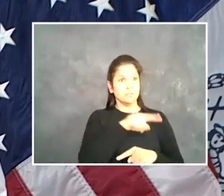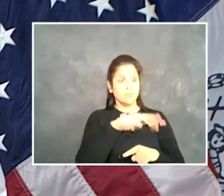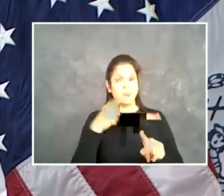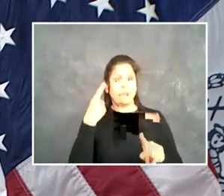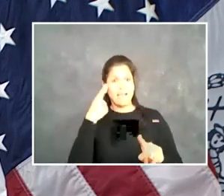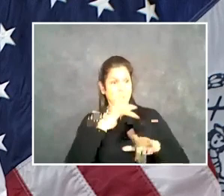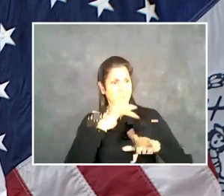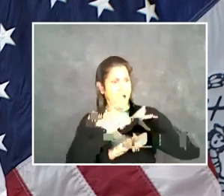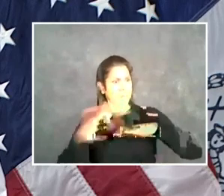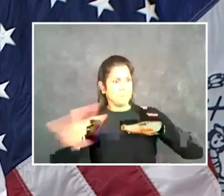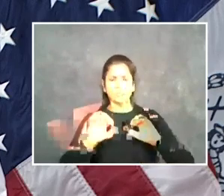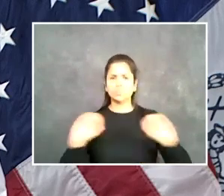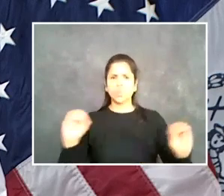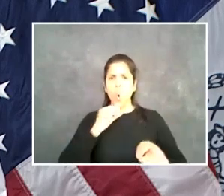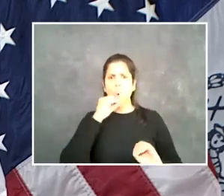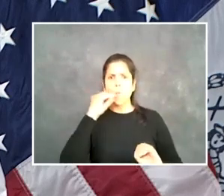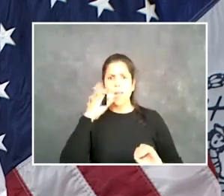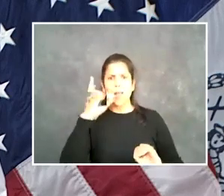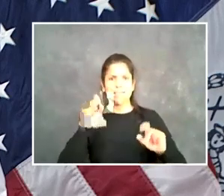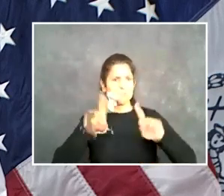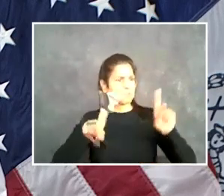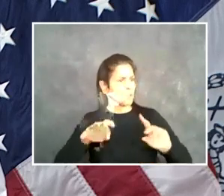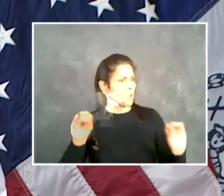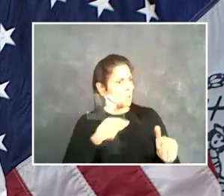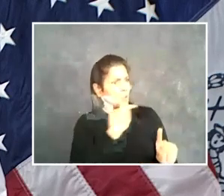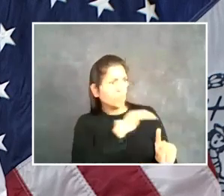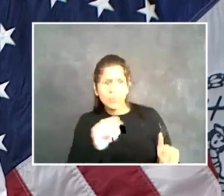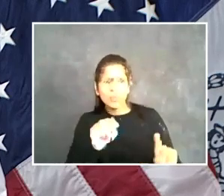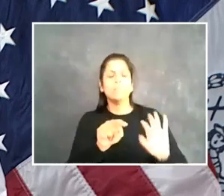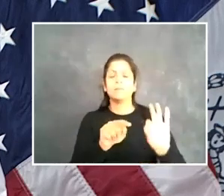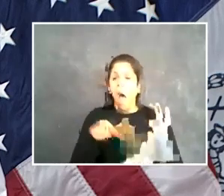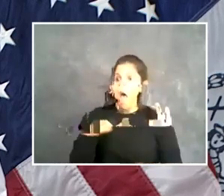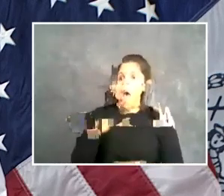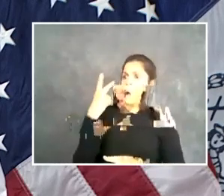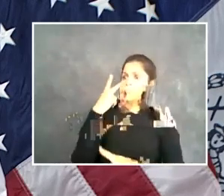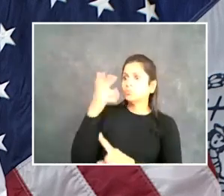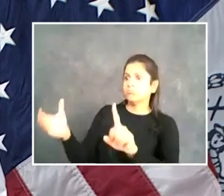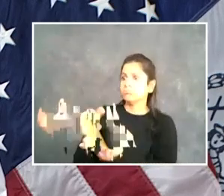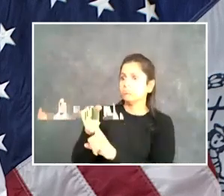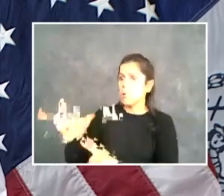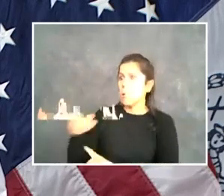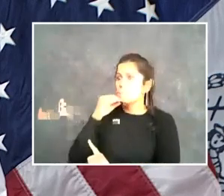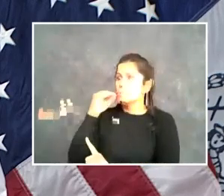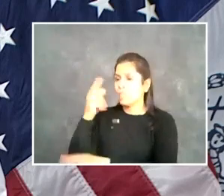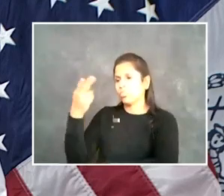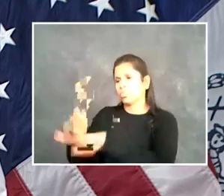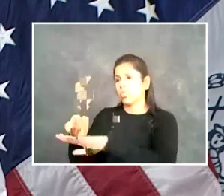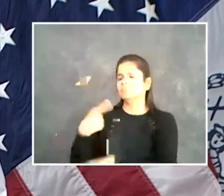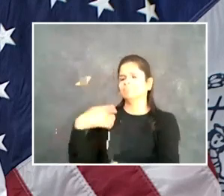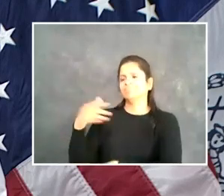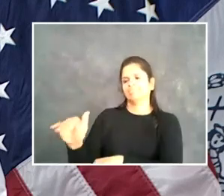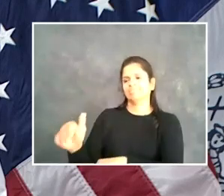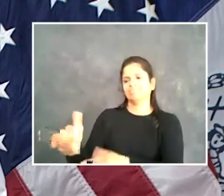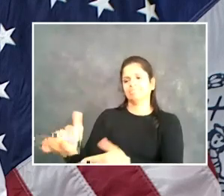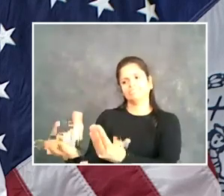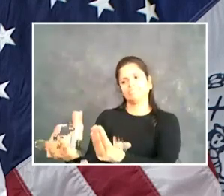THE SUBWAYS, OFF THE STREETS, AND INTO LONG-TERM SHELTER, INTO AFFORDABLE HOUSING.